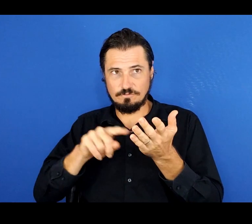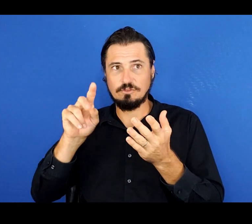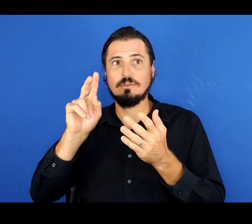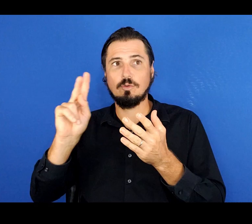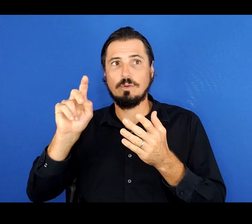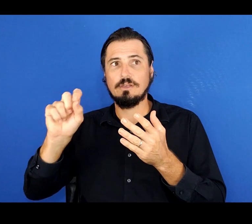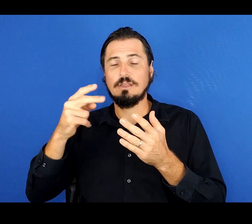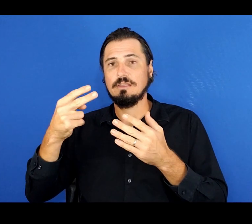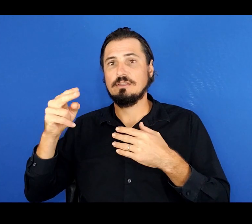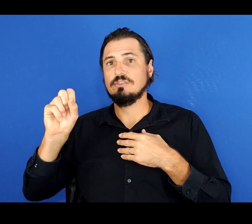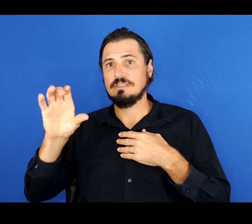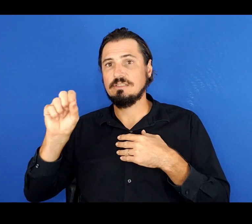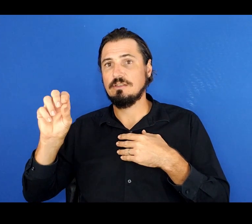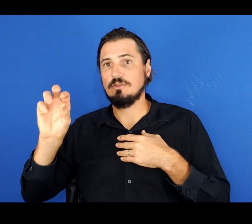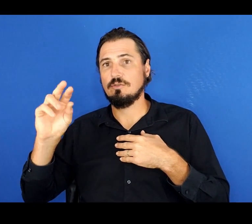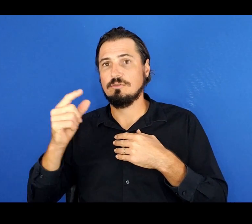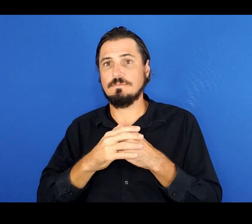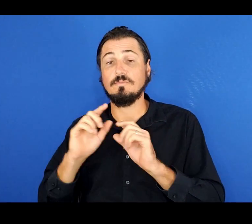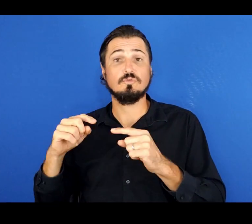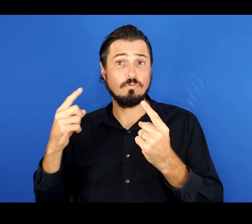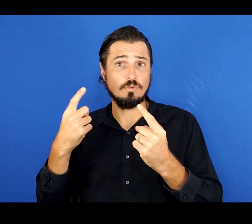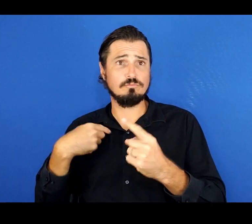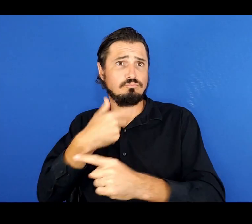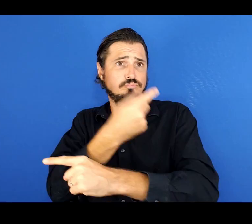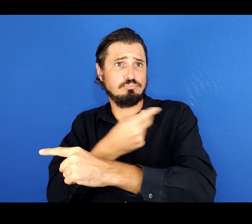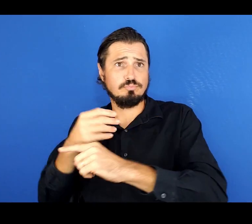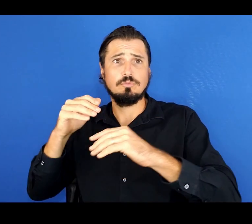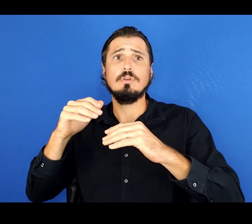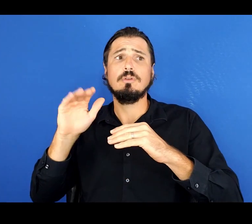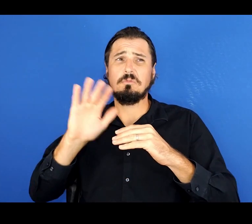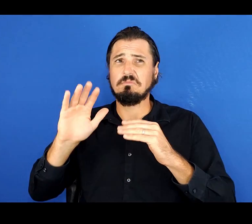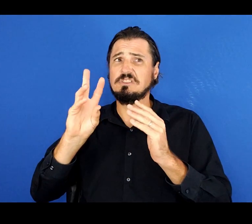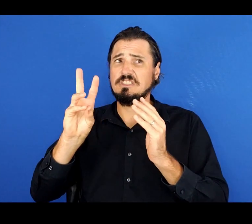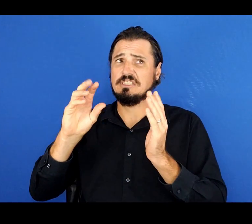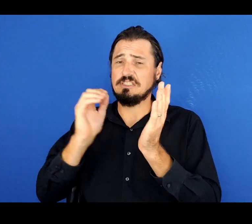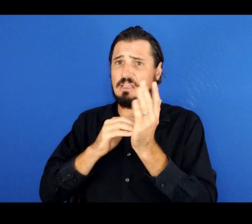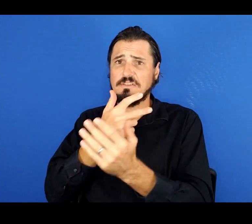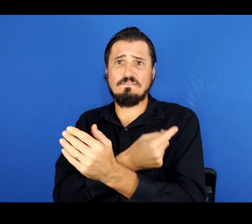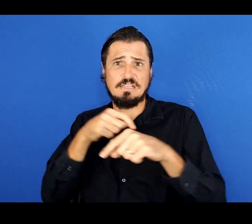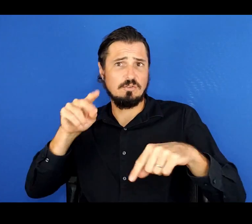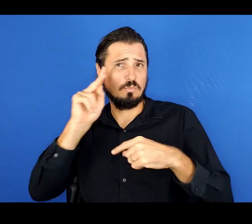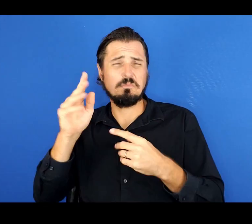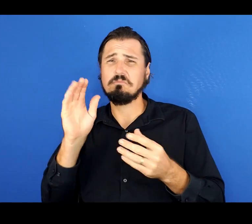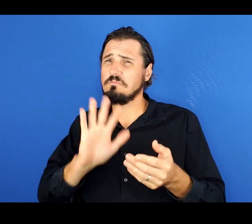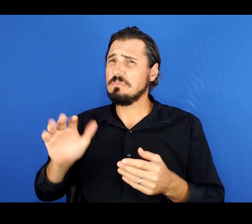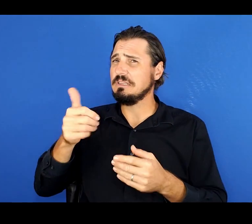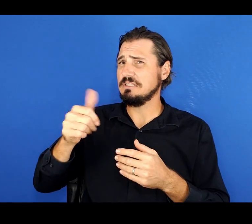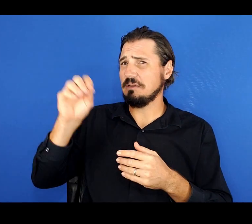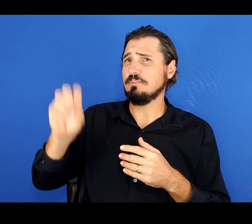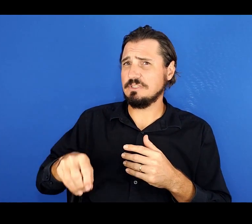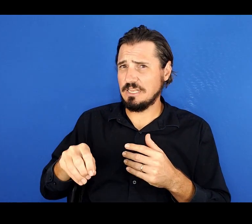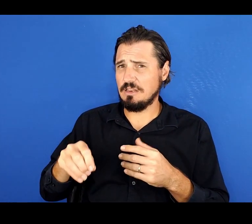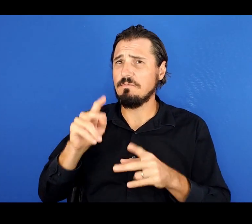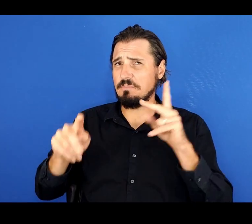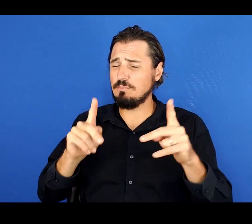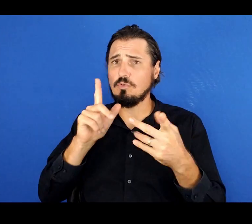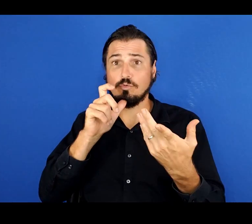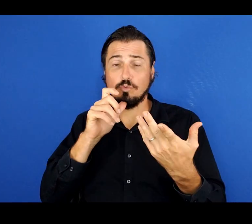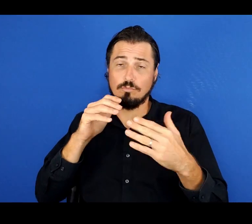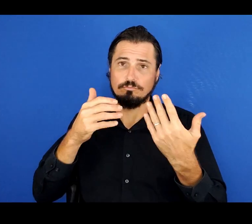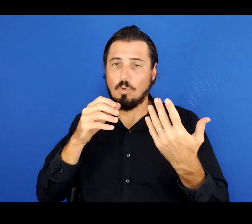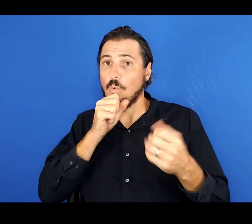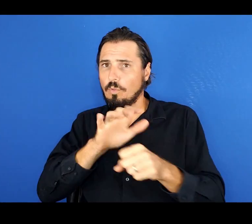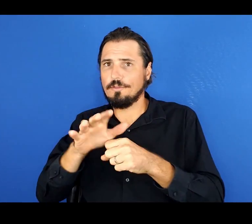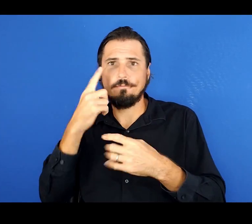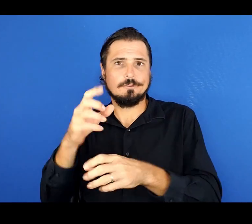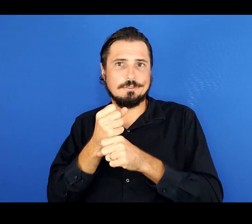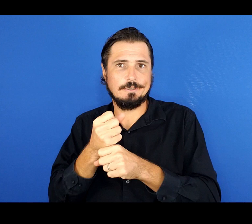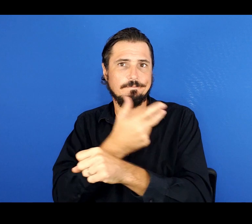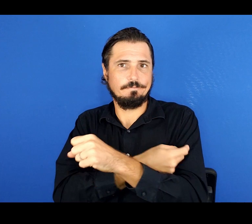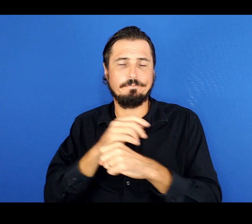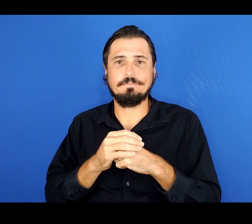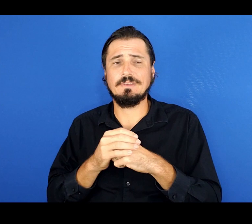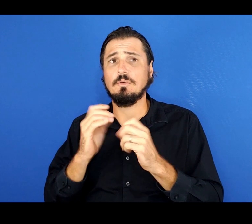Thus far, we have administered more than 6,000 vaccines on Kaua`i, which represents about 10 percent of the Kauai residents old enough to receive the vaccine. So far, there are two varieties